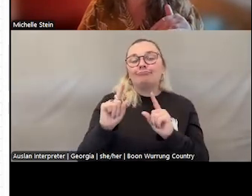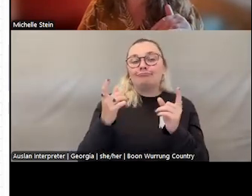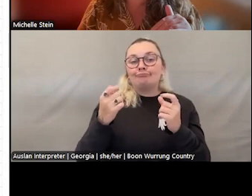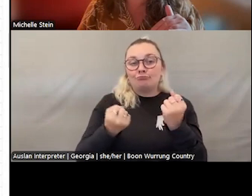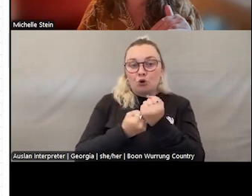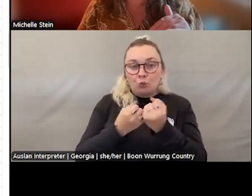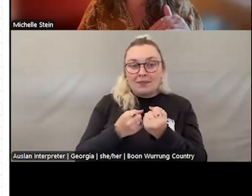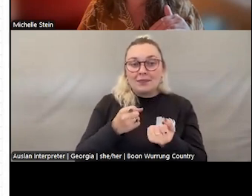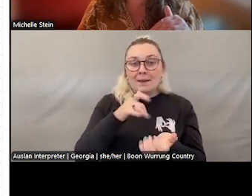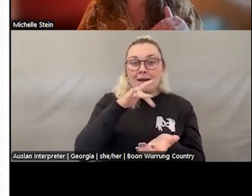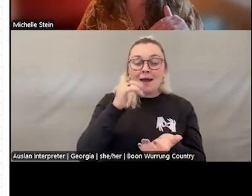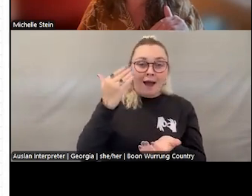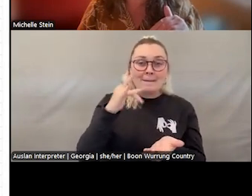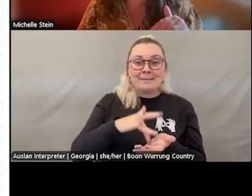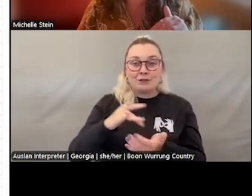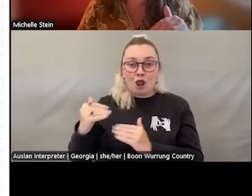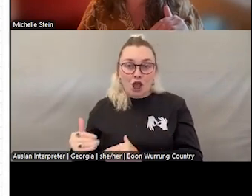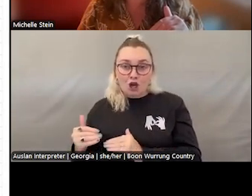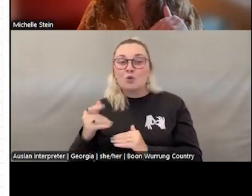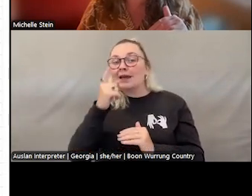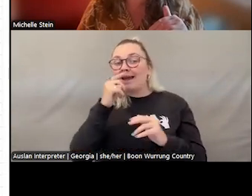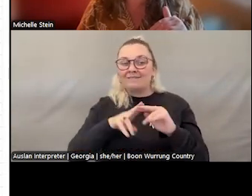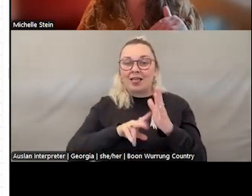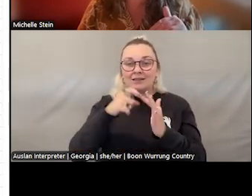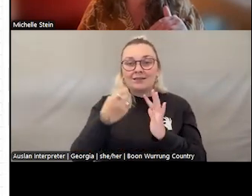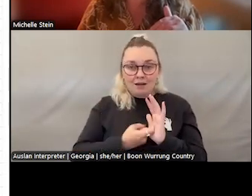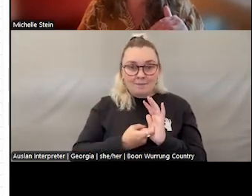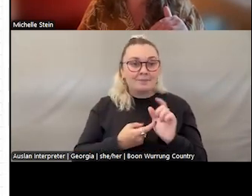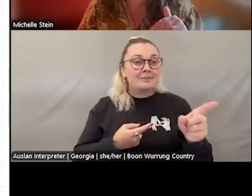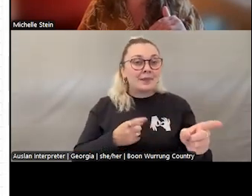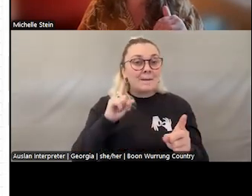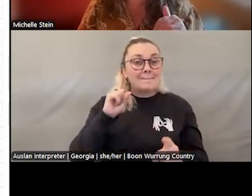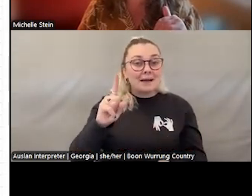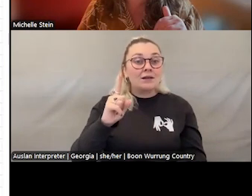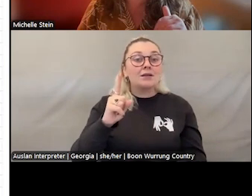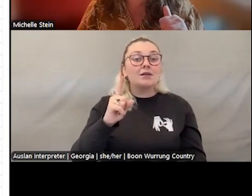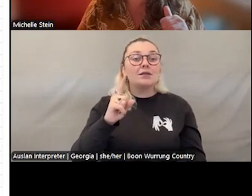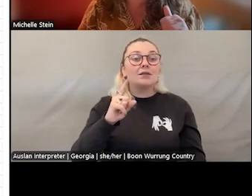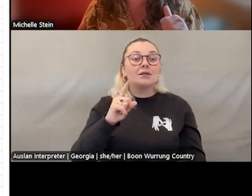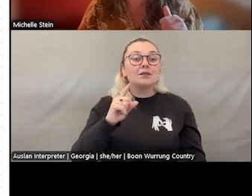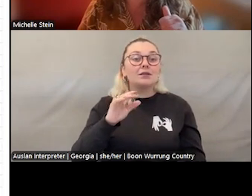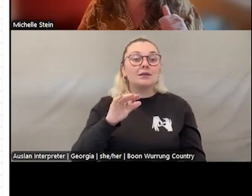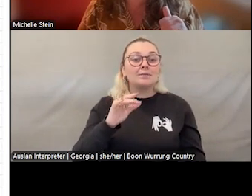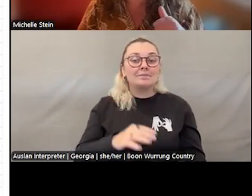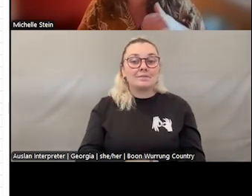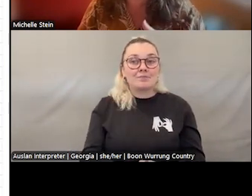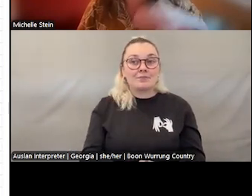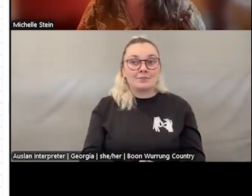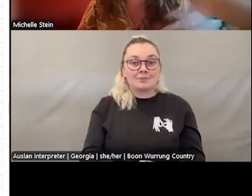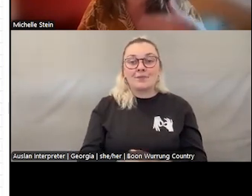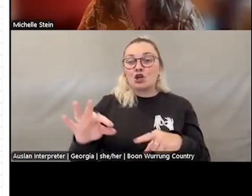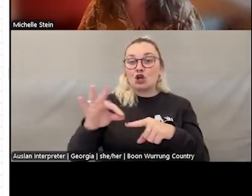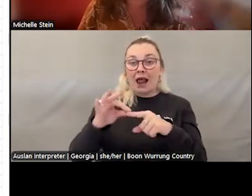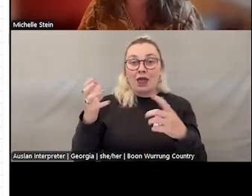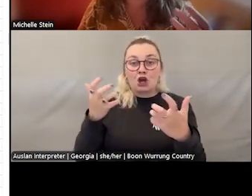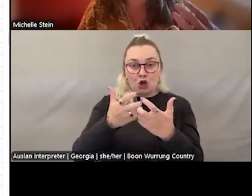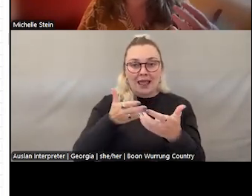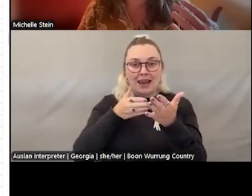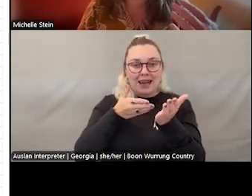medium, high and low so filtered that way. The colour coding will allow you to filter it